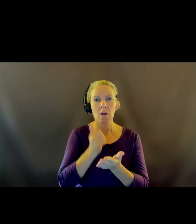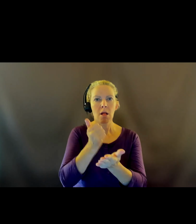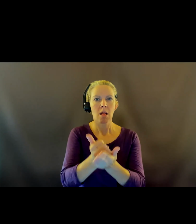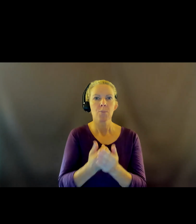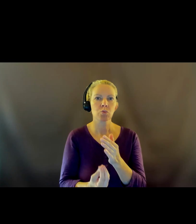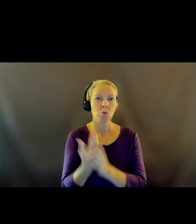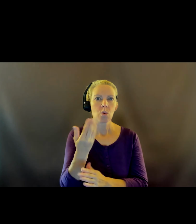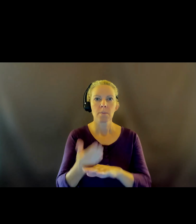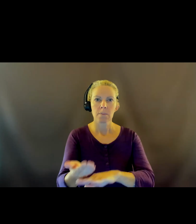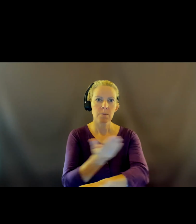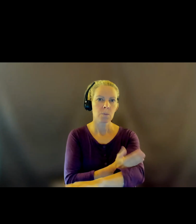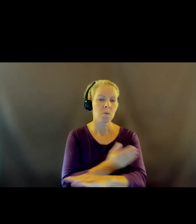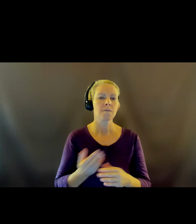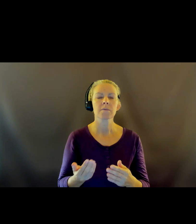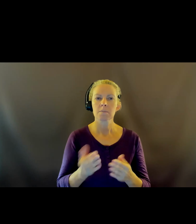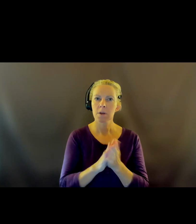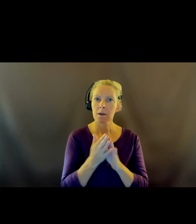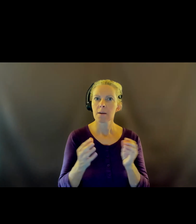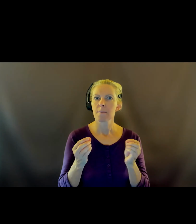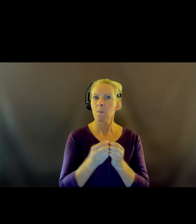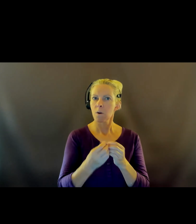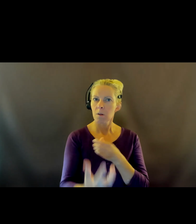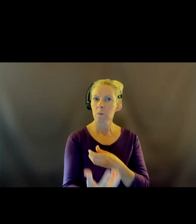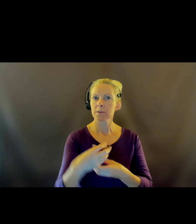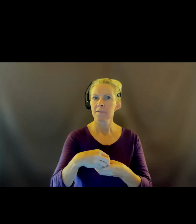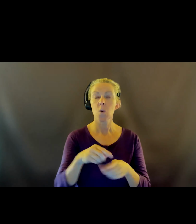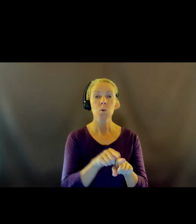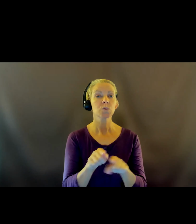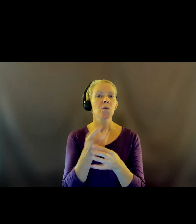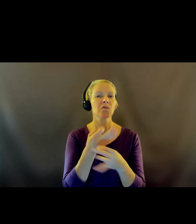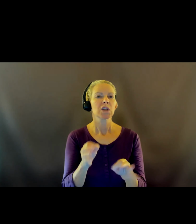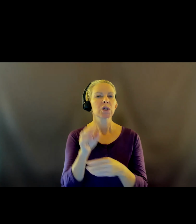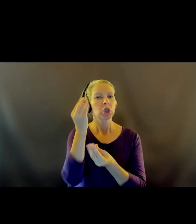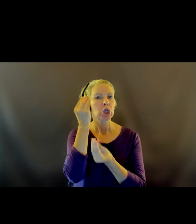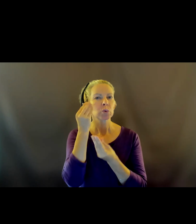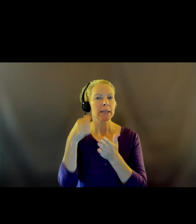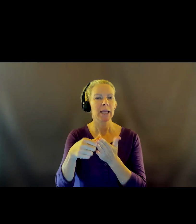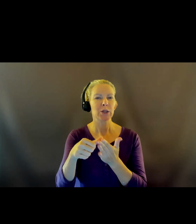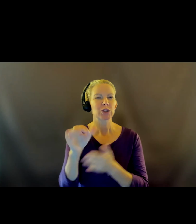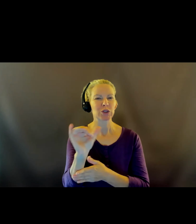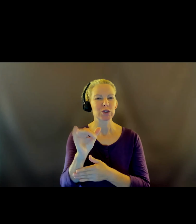If that something you want, there's a free newsletter you can also subscribe to. With that said, I will stop now.